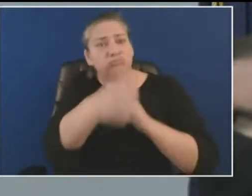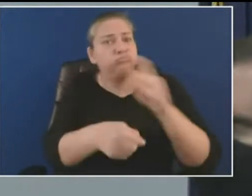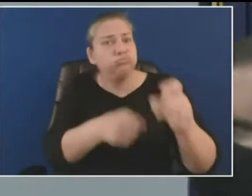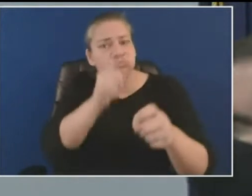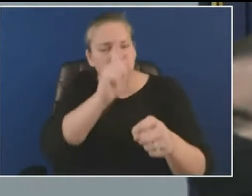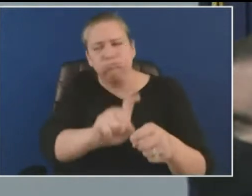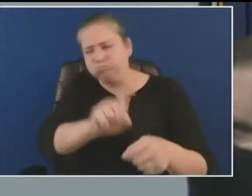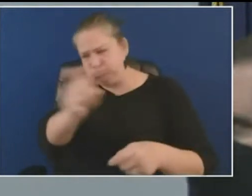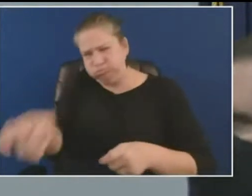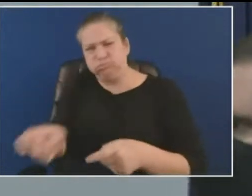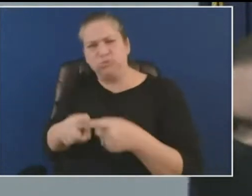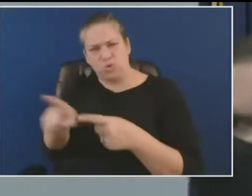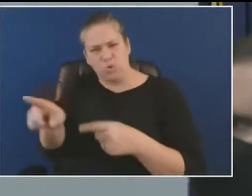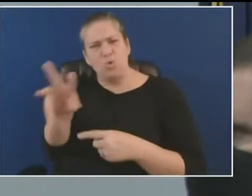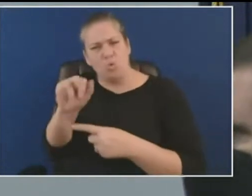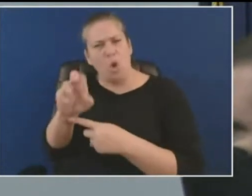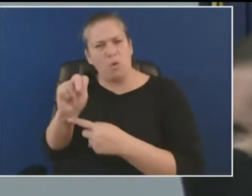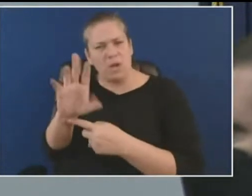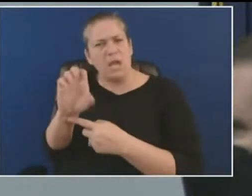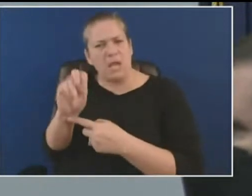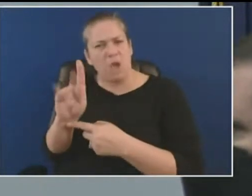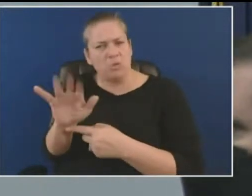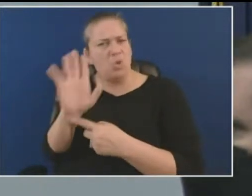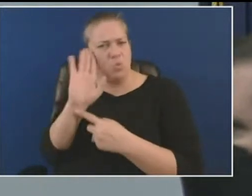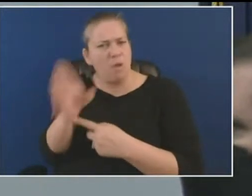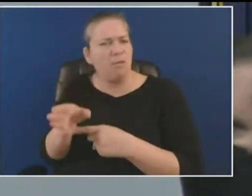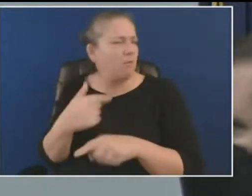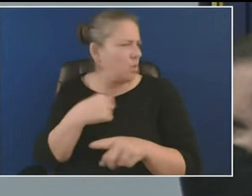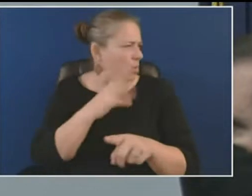I want to get an update to make sure exactly what that is.